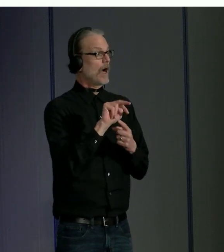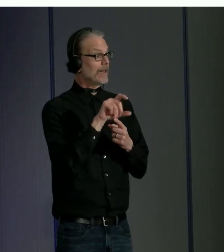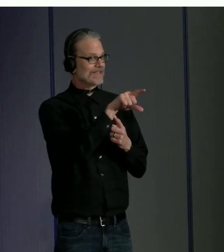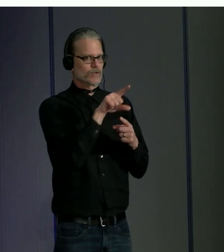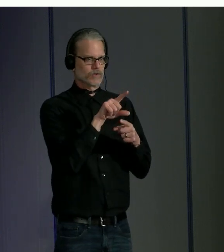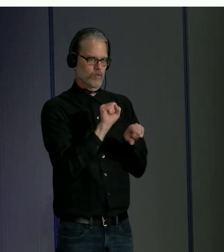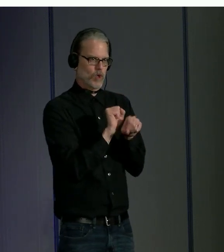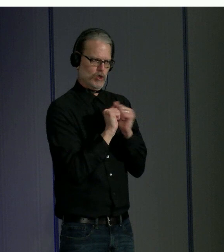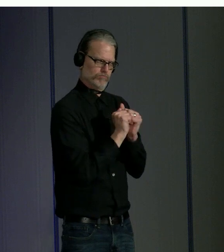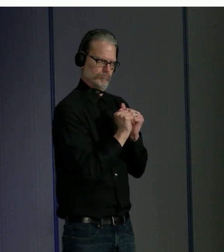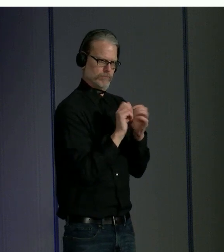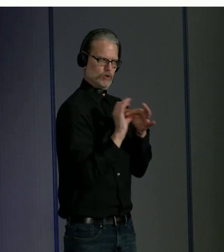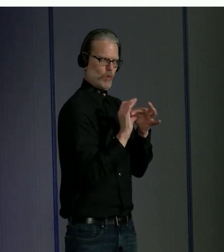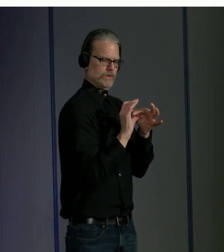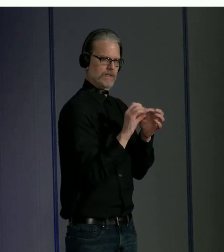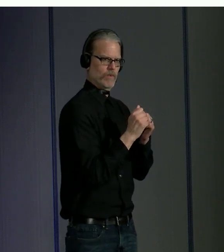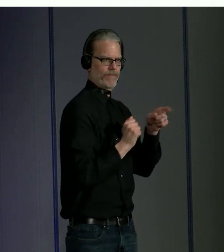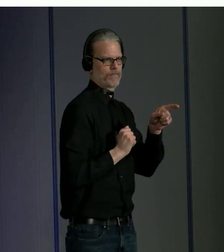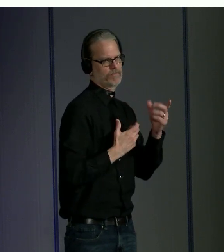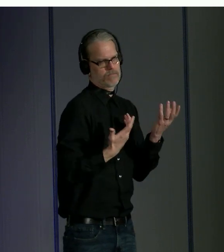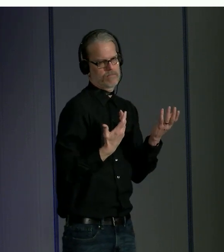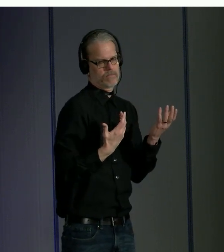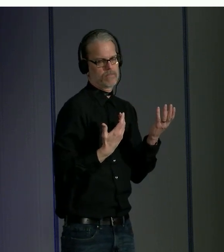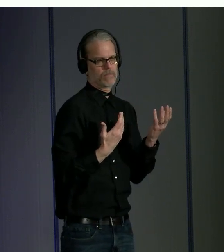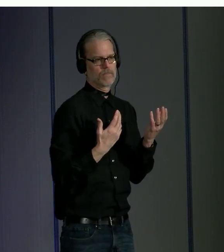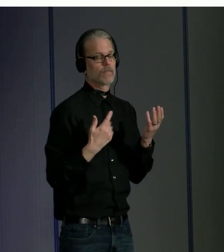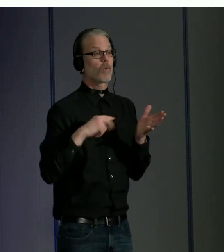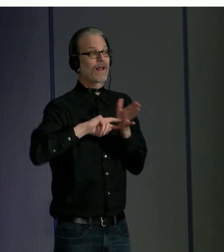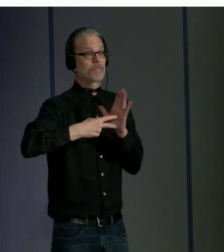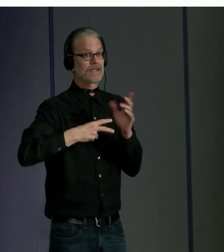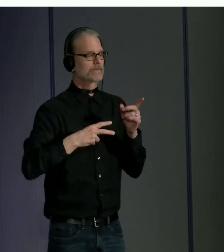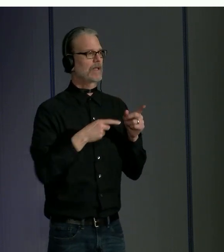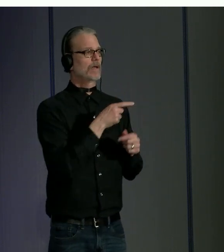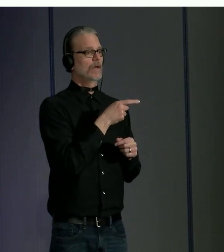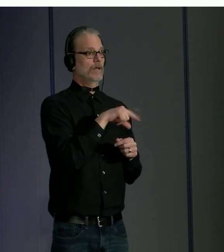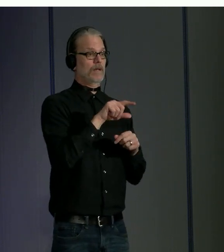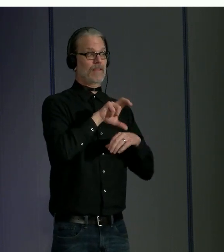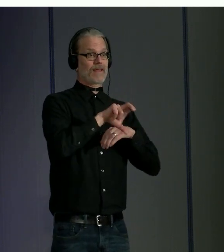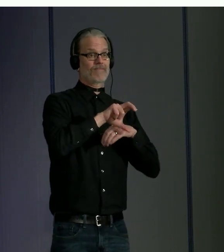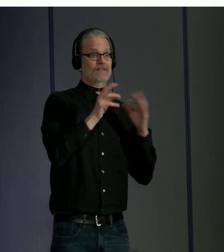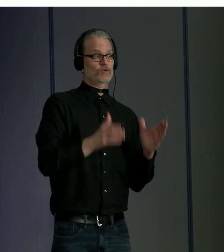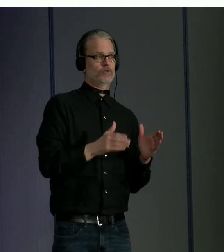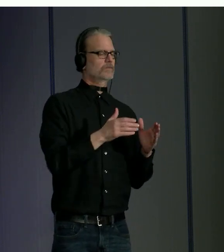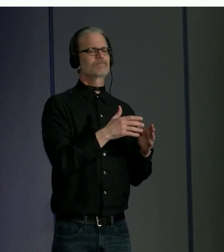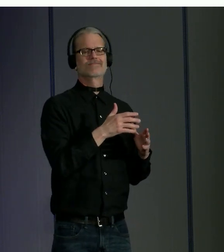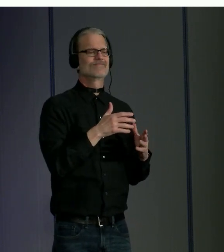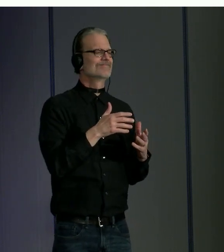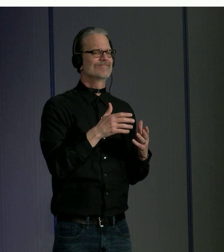And what I mean by that is, they're not going to take the time to comprehend the problems